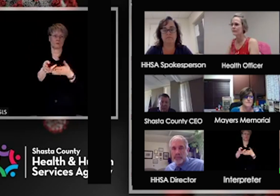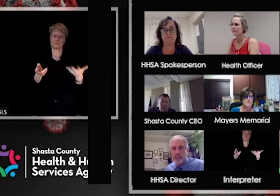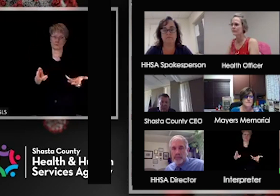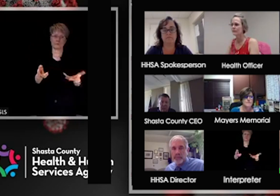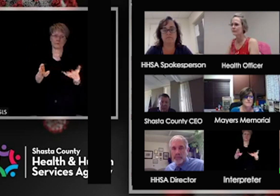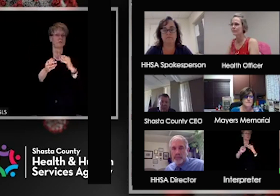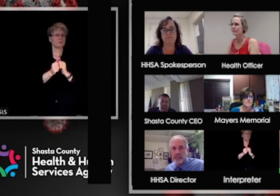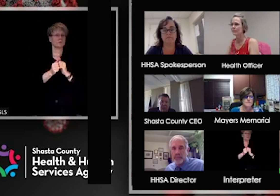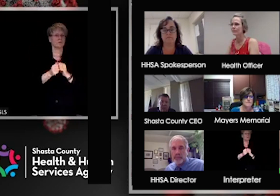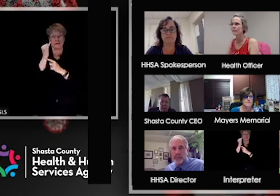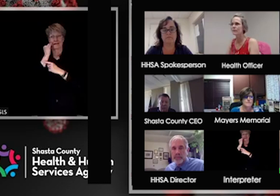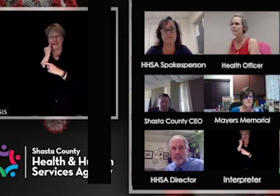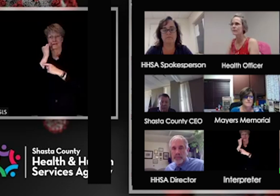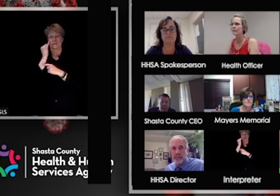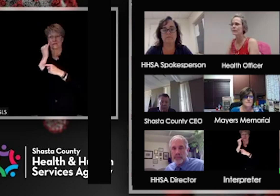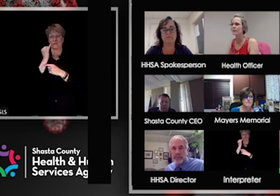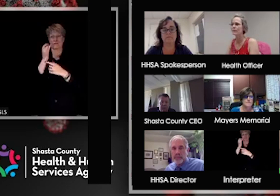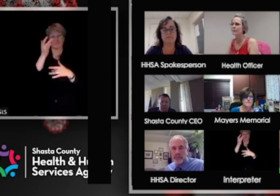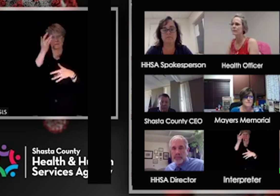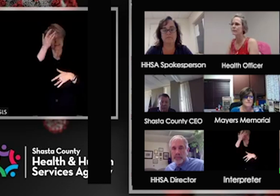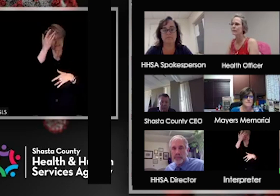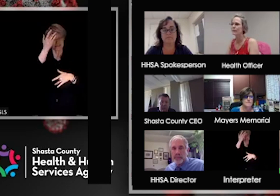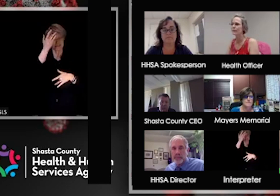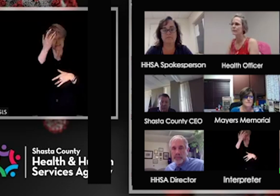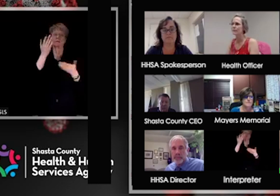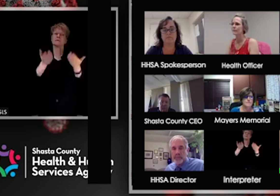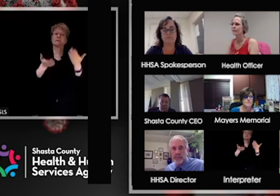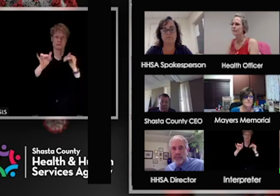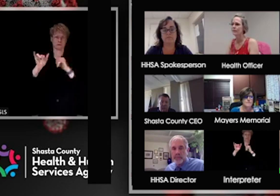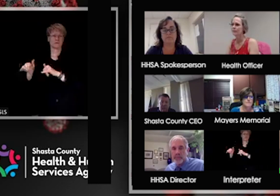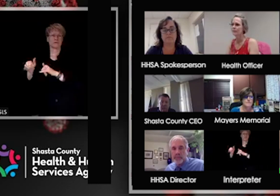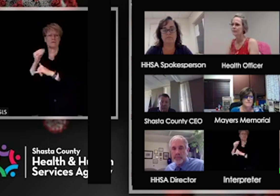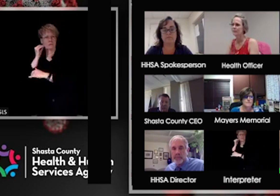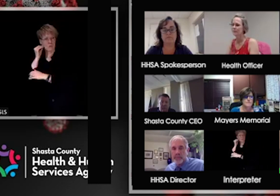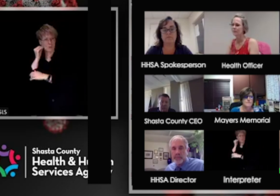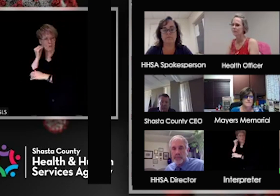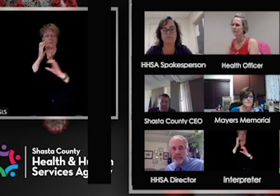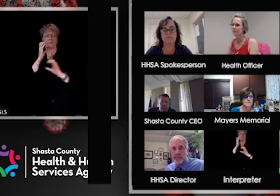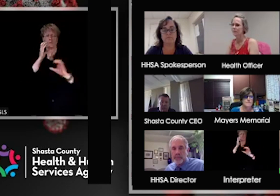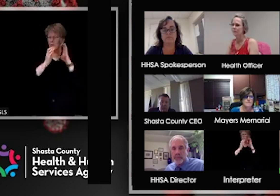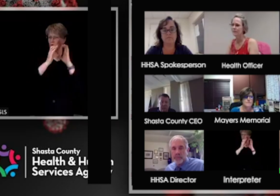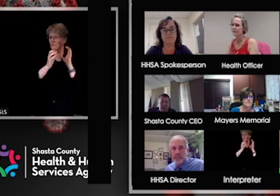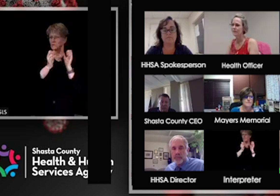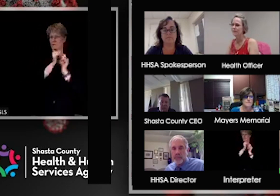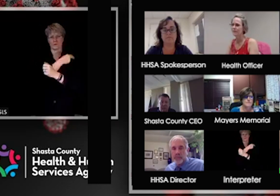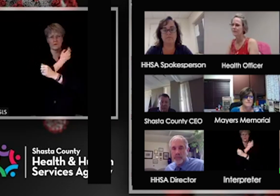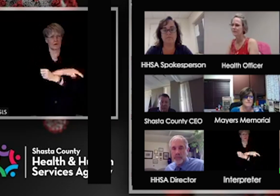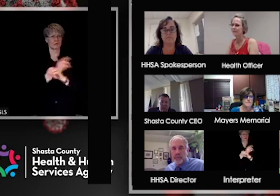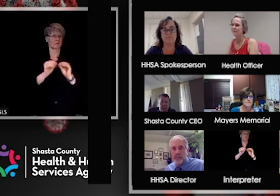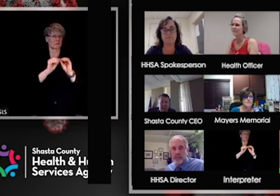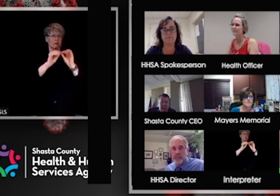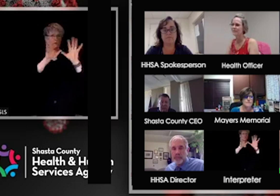expose the rest of the staff and other patients. Just communication is a really key here.